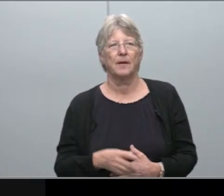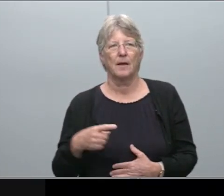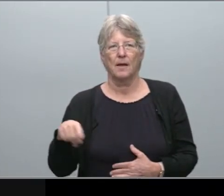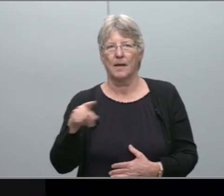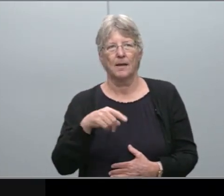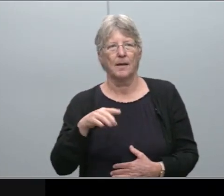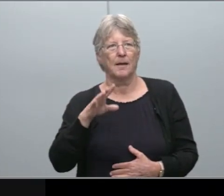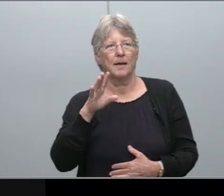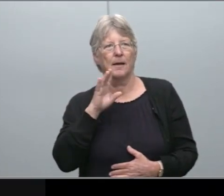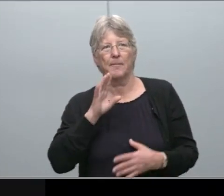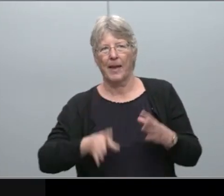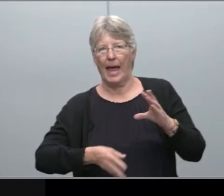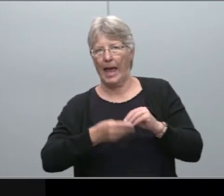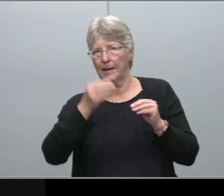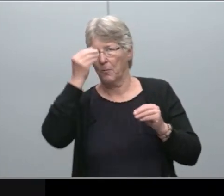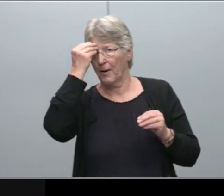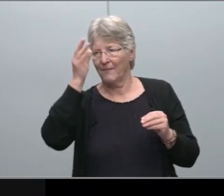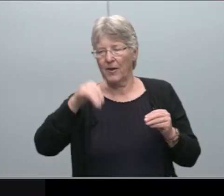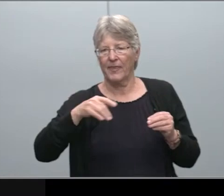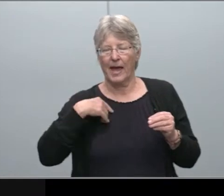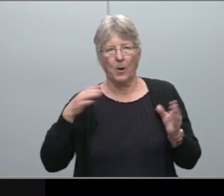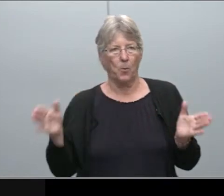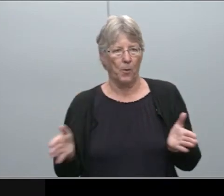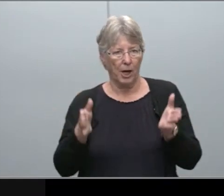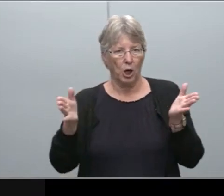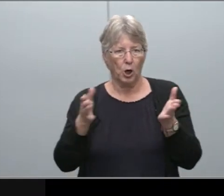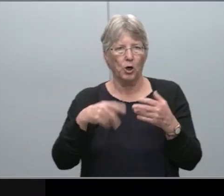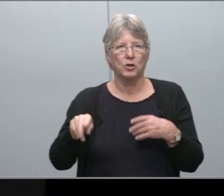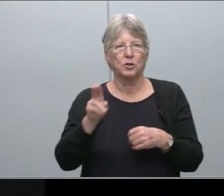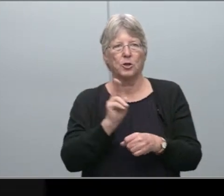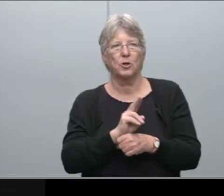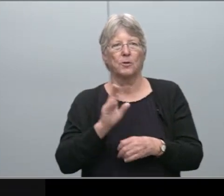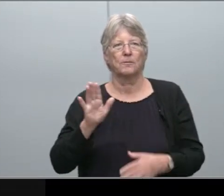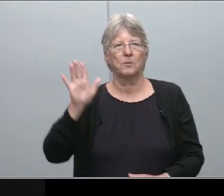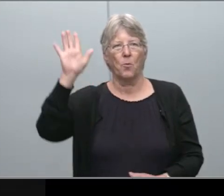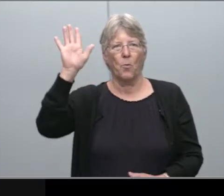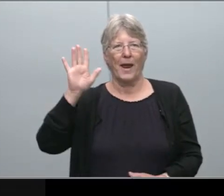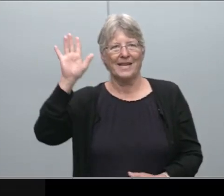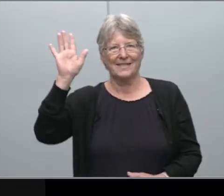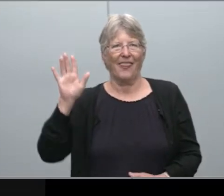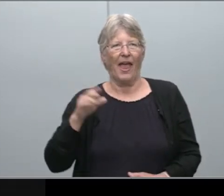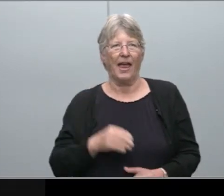how learning here. Because I'm always there with him from eight to two.